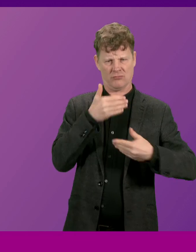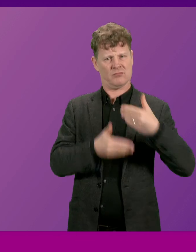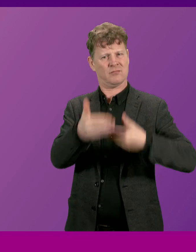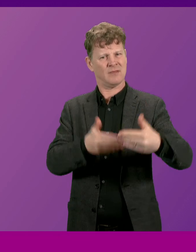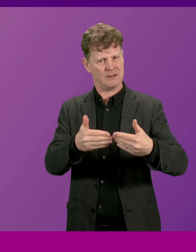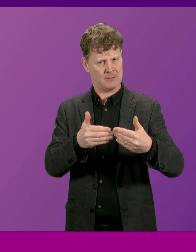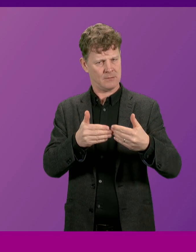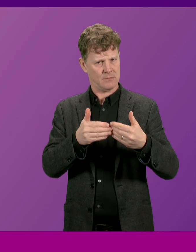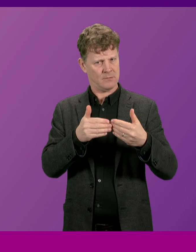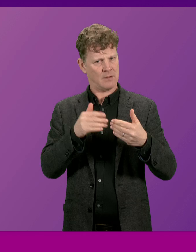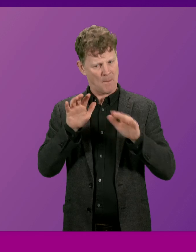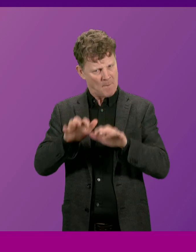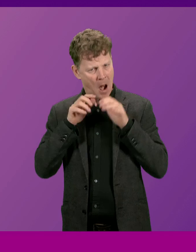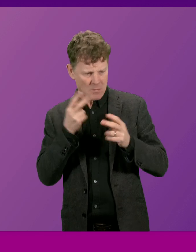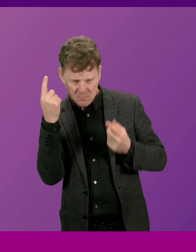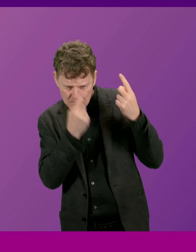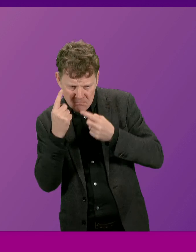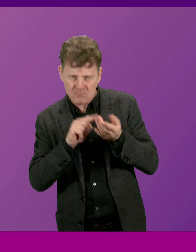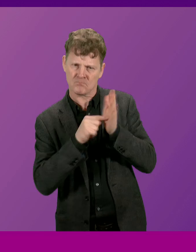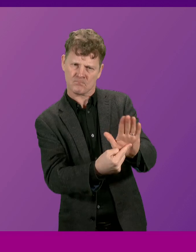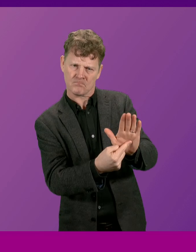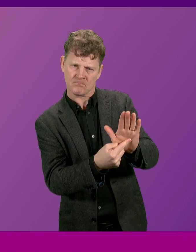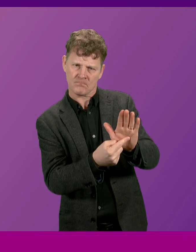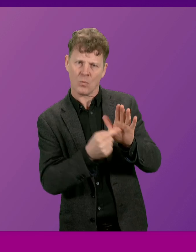reflected by Parliament, when it is appropriate for Parliament to do so. Ultimately, however,